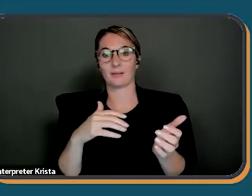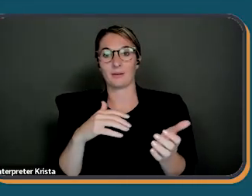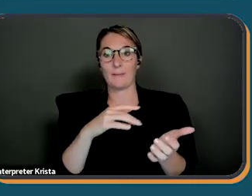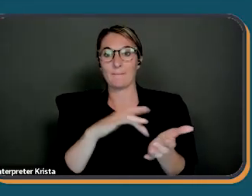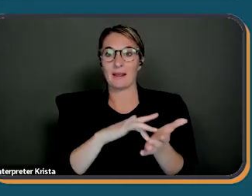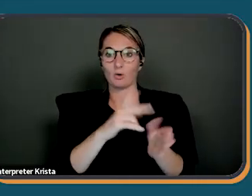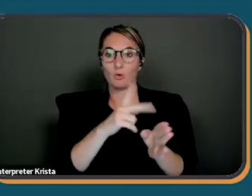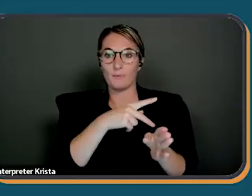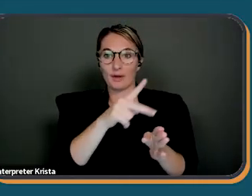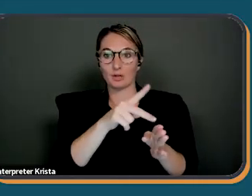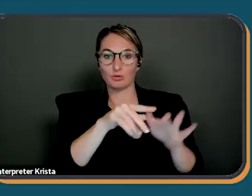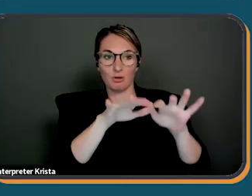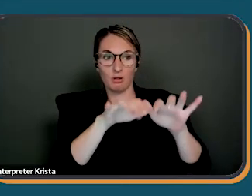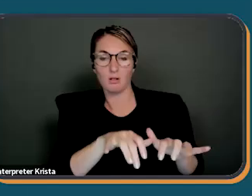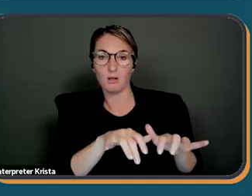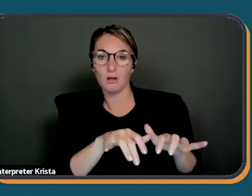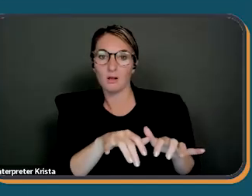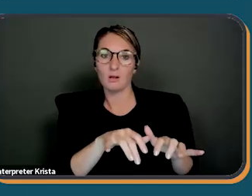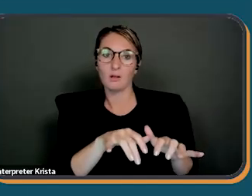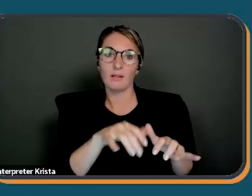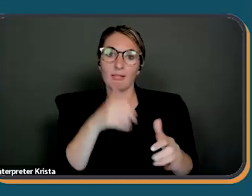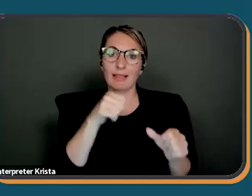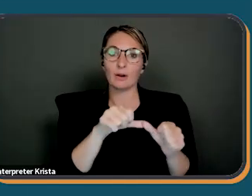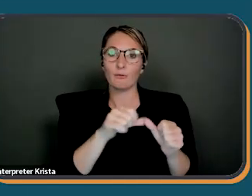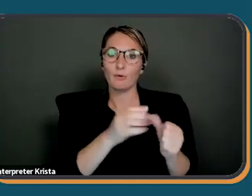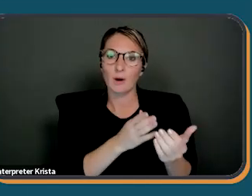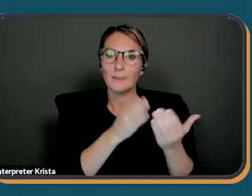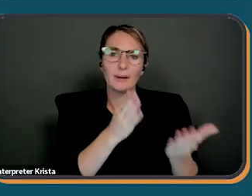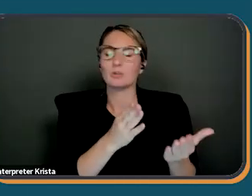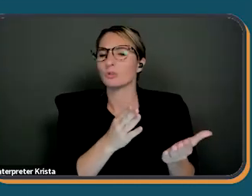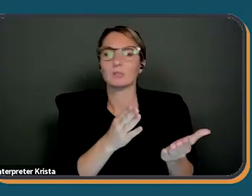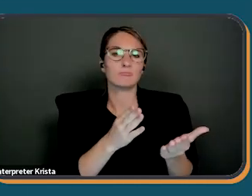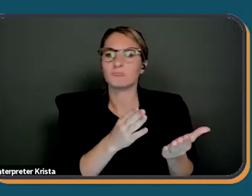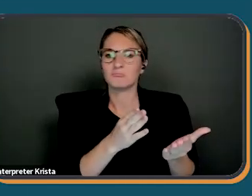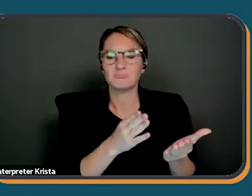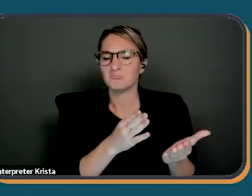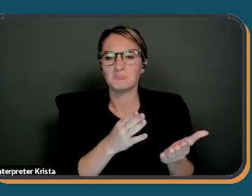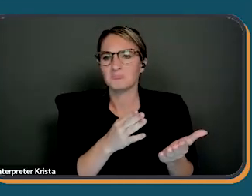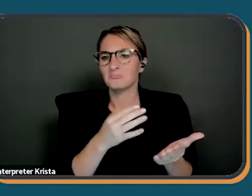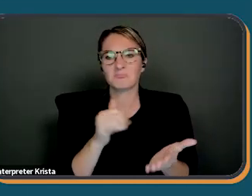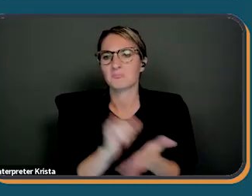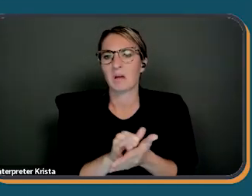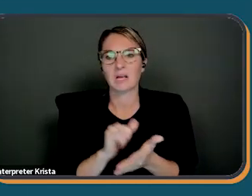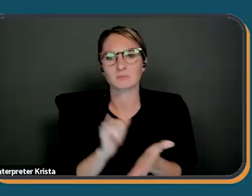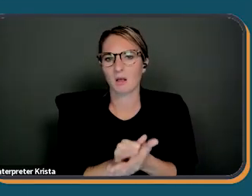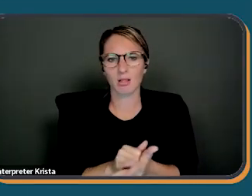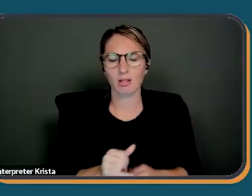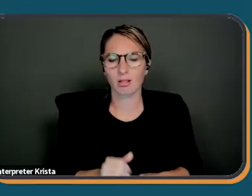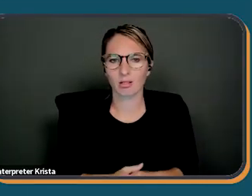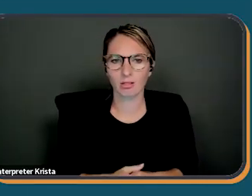for hospital stay it just would not be possible because